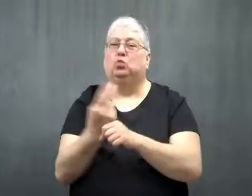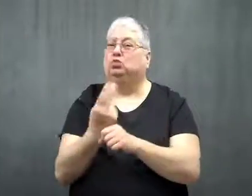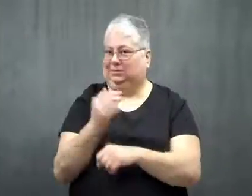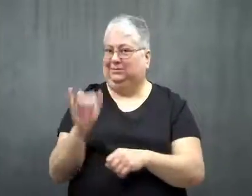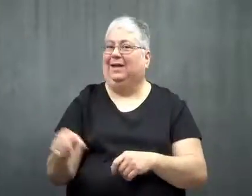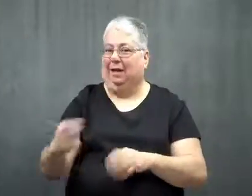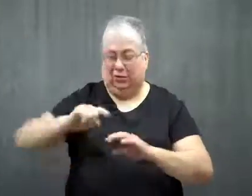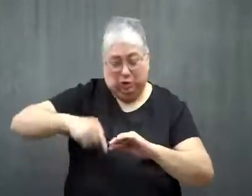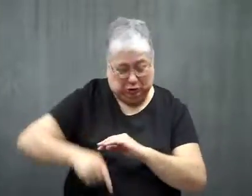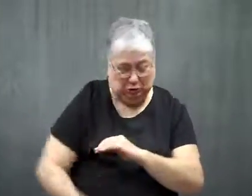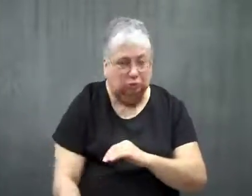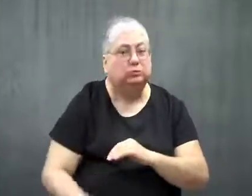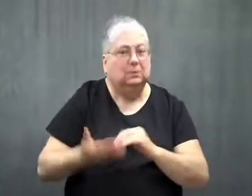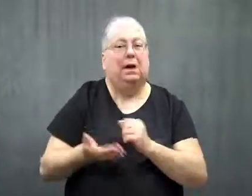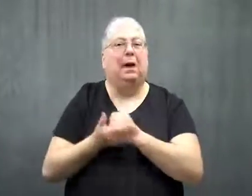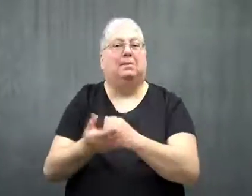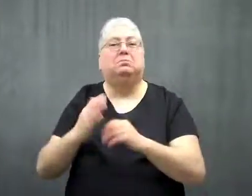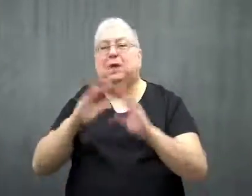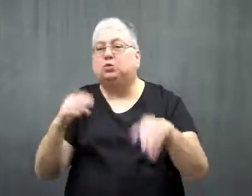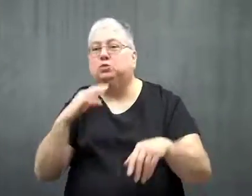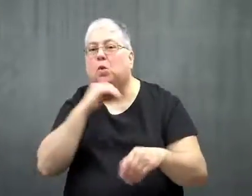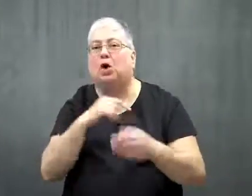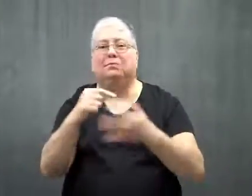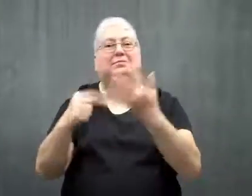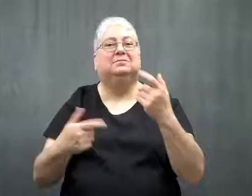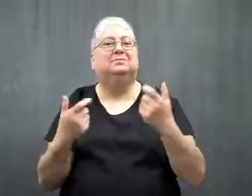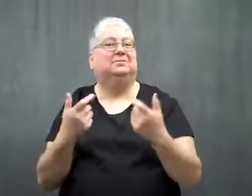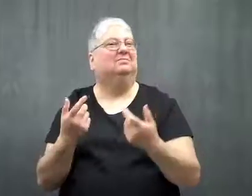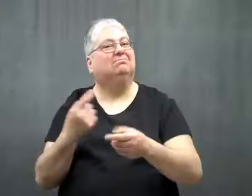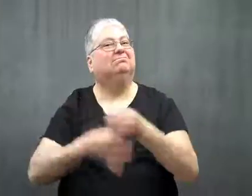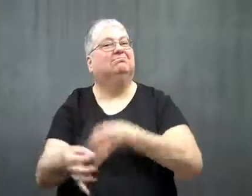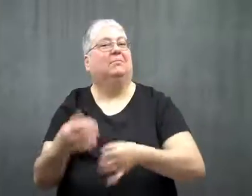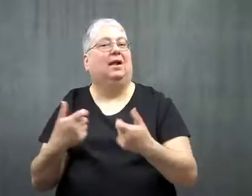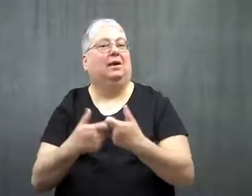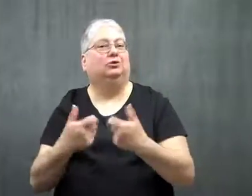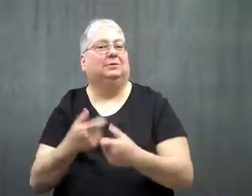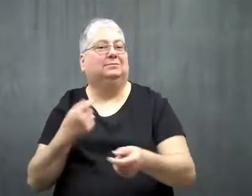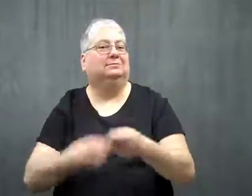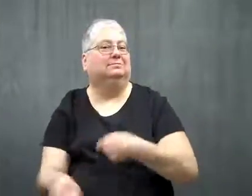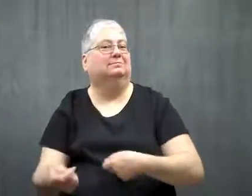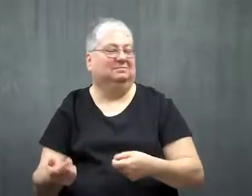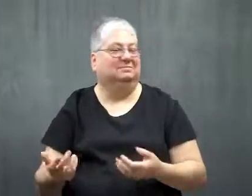use geothermal techniques to warm houses instead of electiricity.